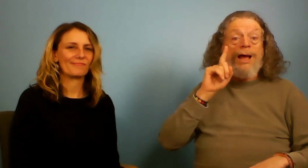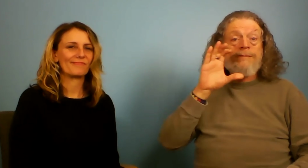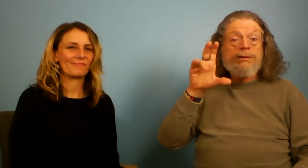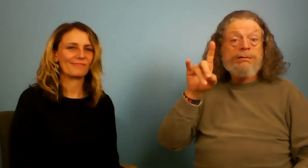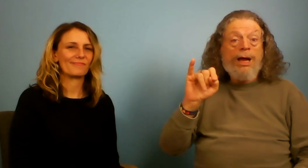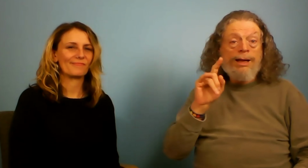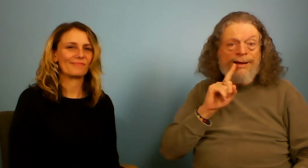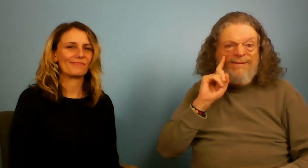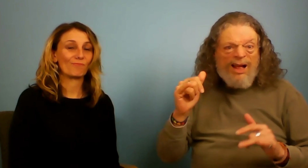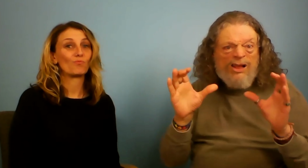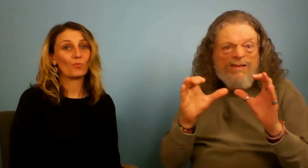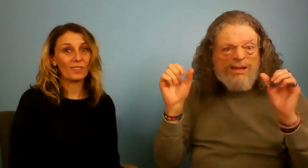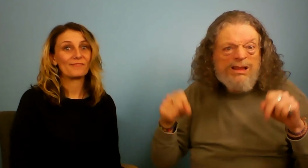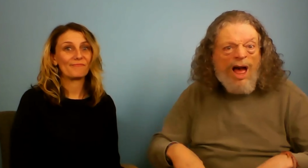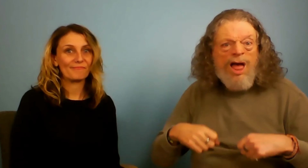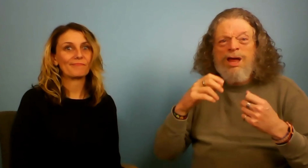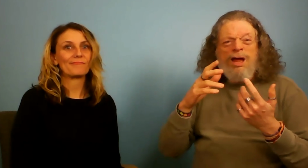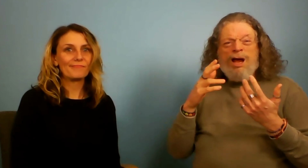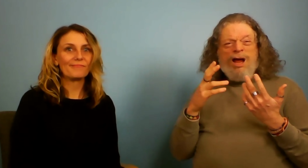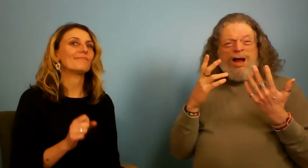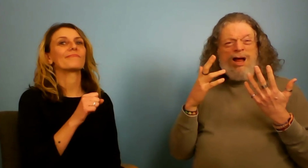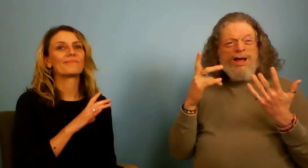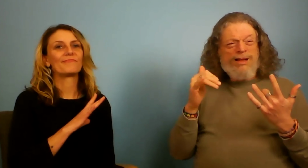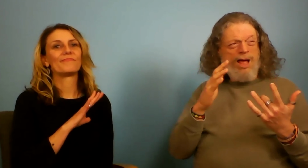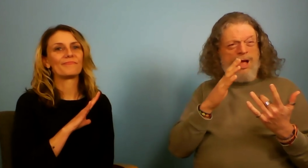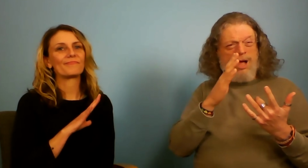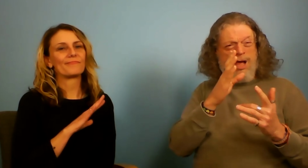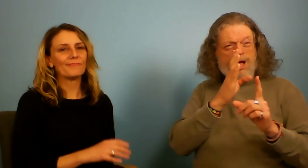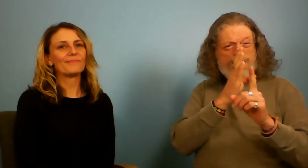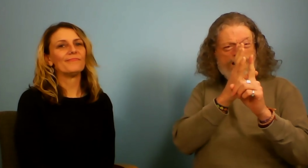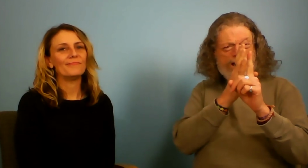And now we have Certified Deaf Interepters! All these things now that Deaf people can do...wow!